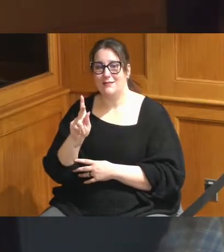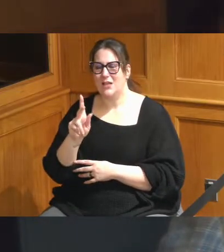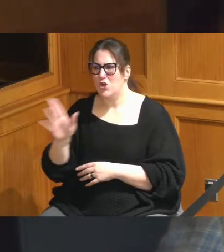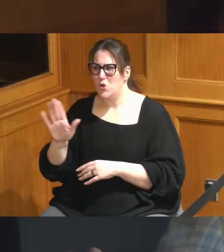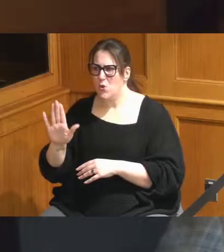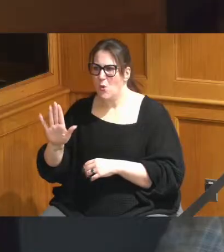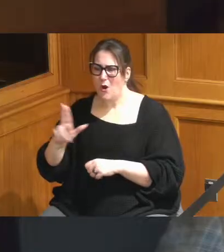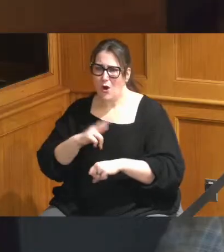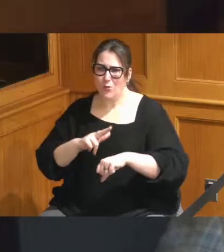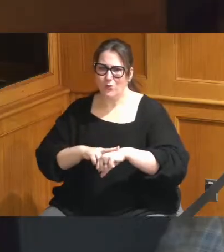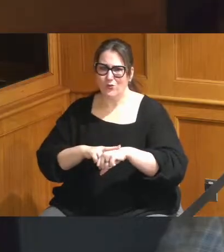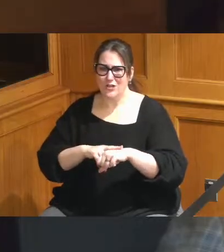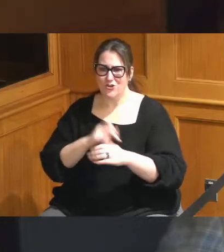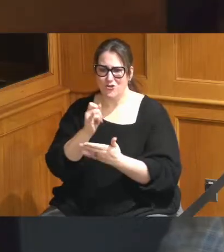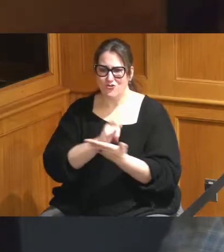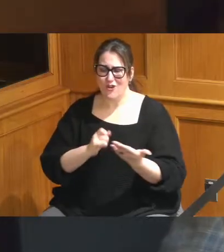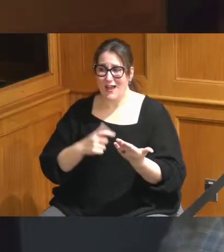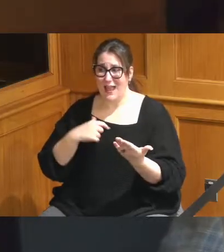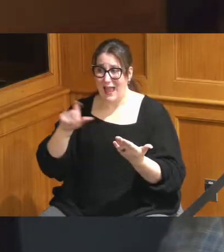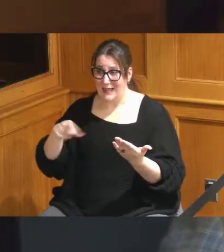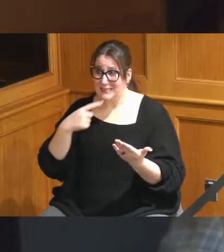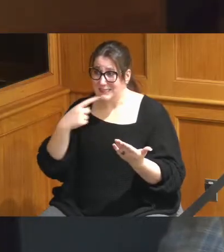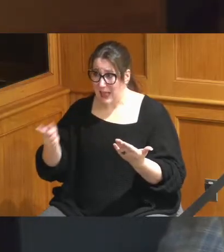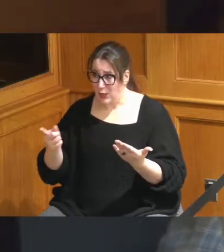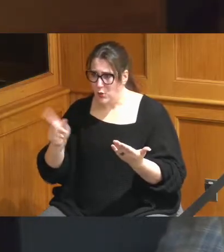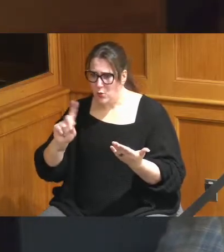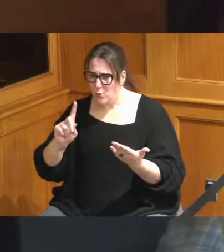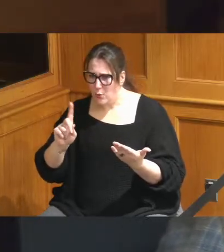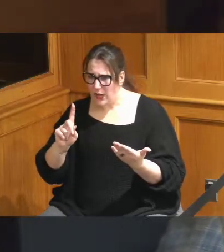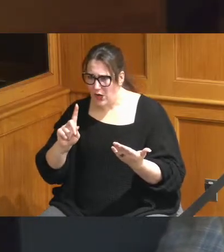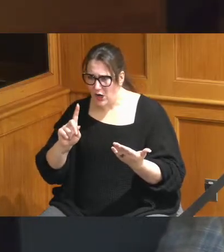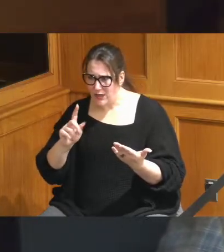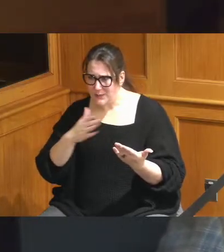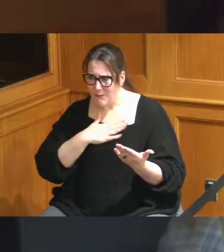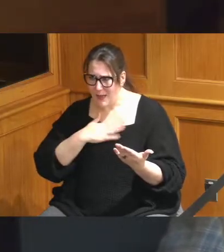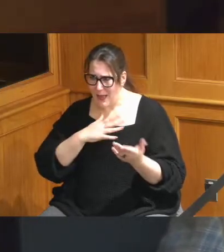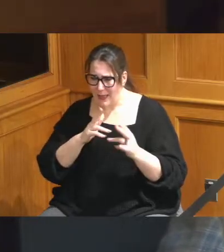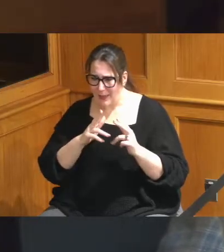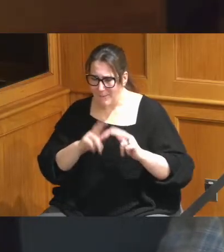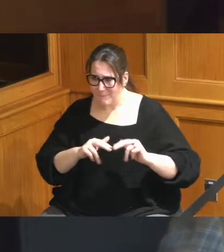where is the Black Music Arc of Fame? I appreciate you putting it in for the public display, but we